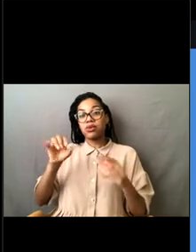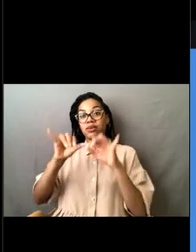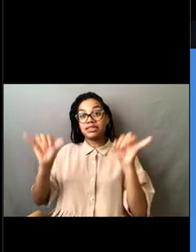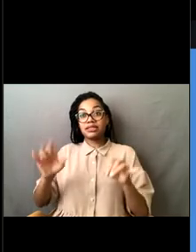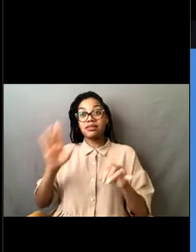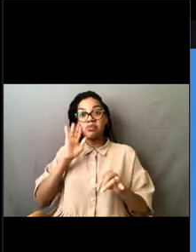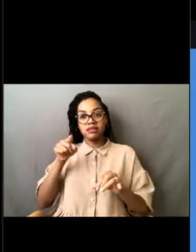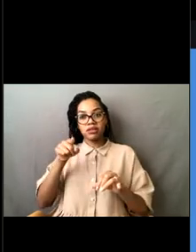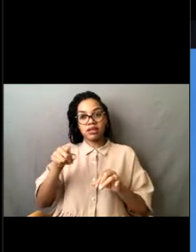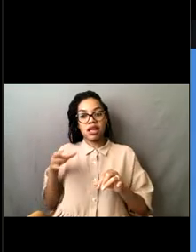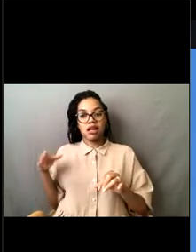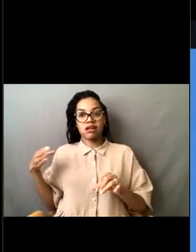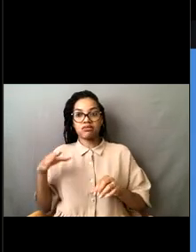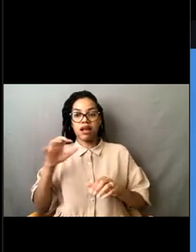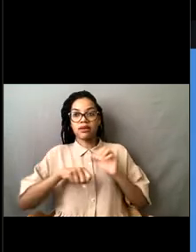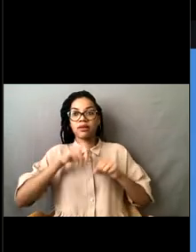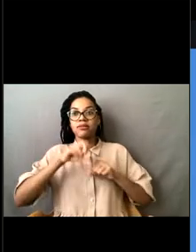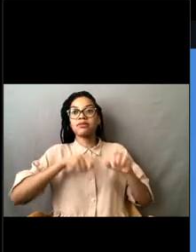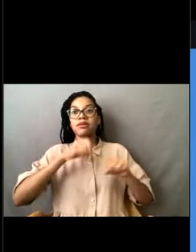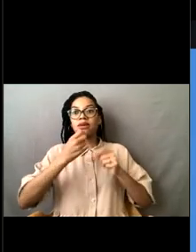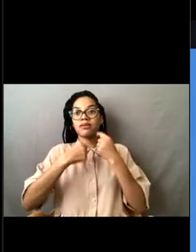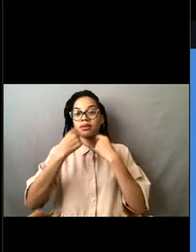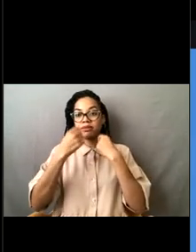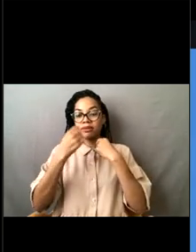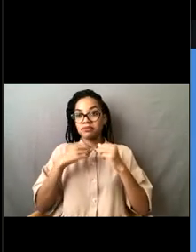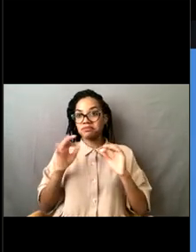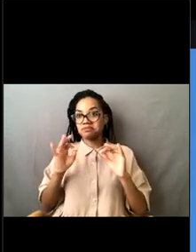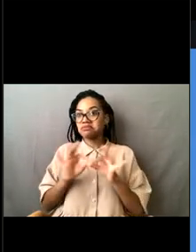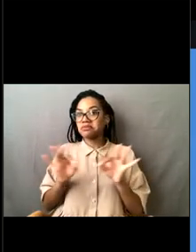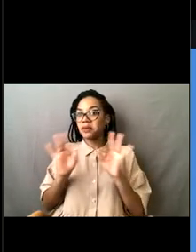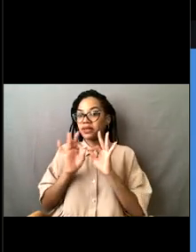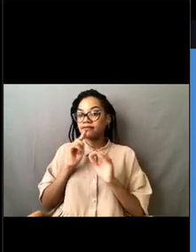is that their eggs and juveniles, meaning small little lake trout,